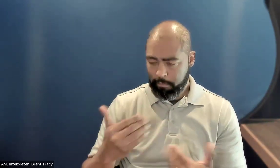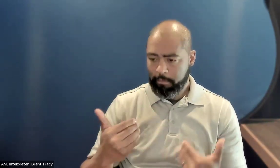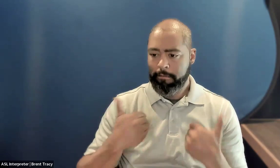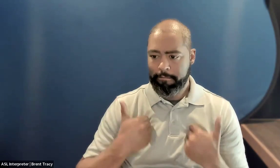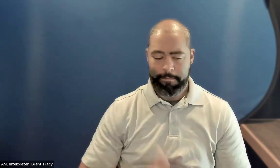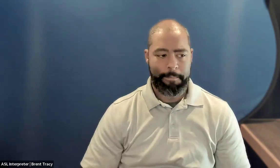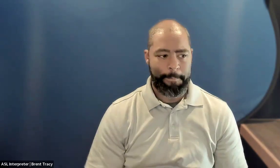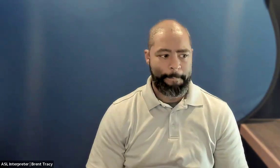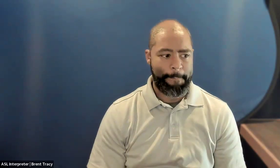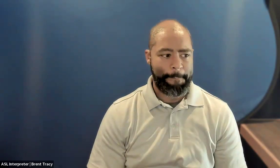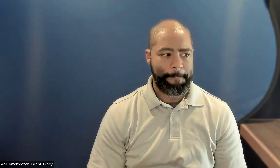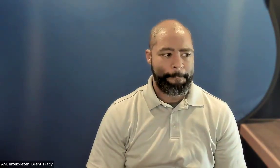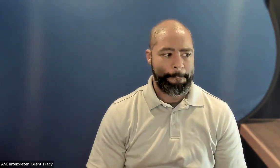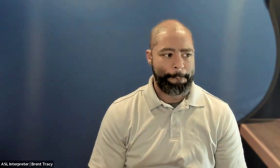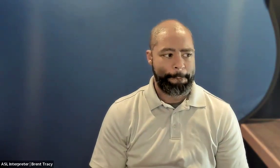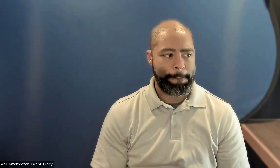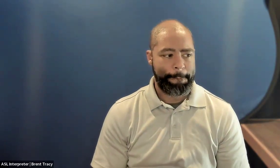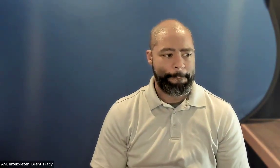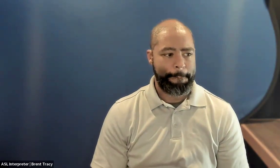version of the project output.